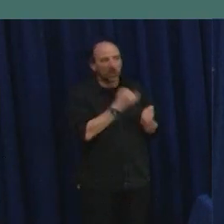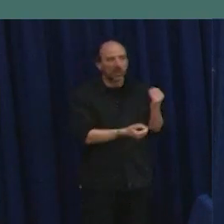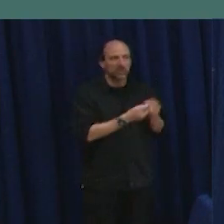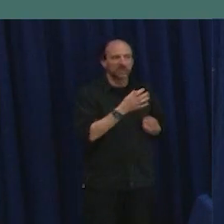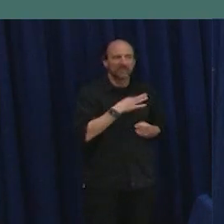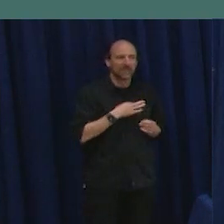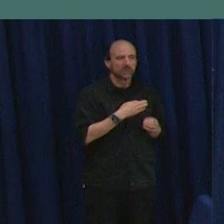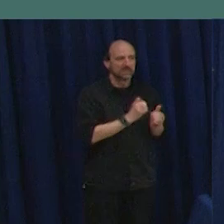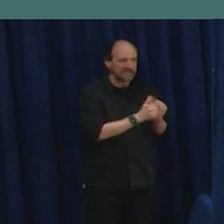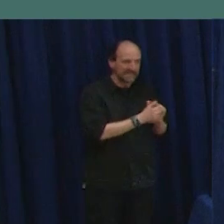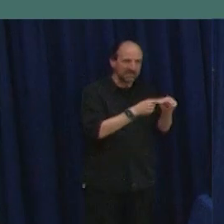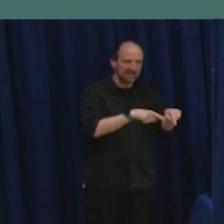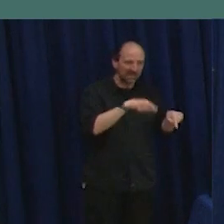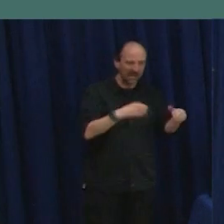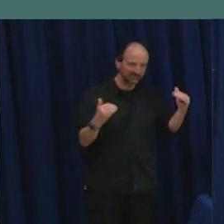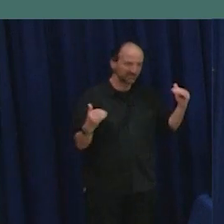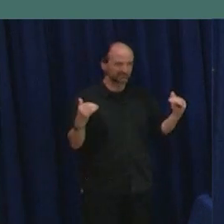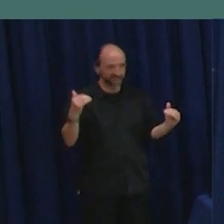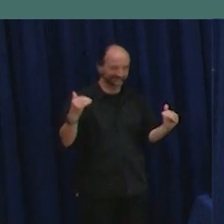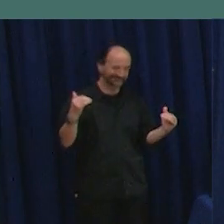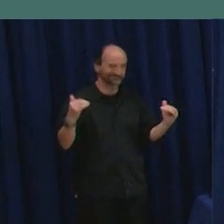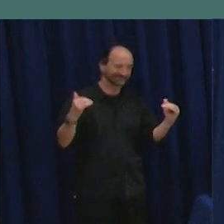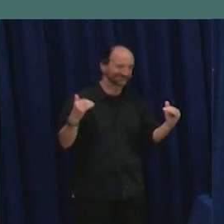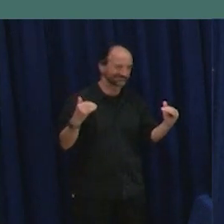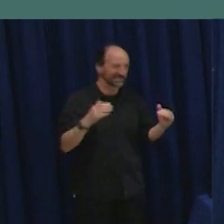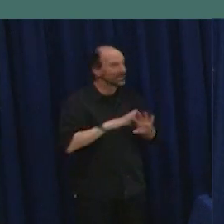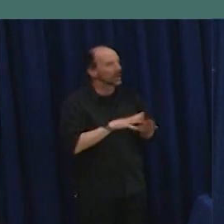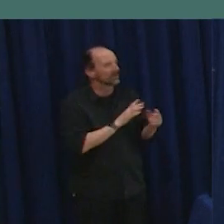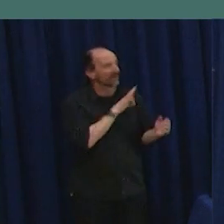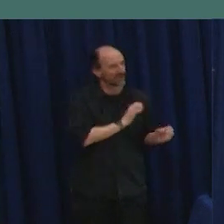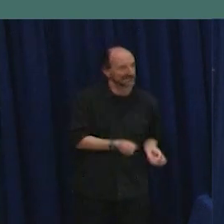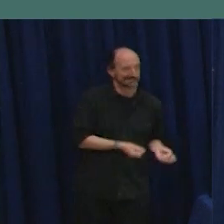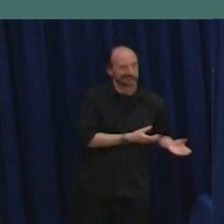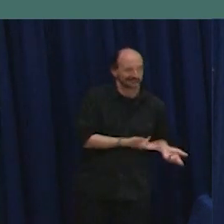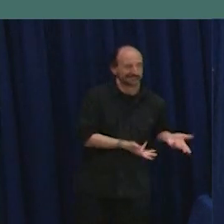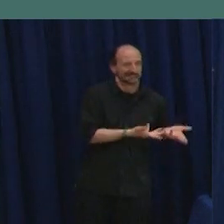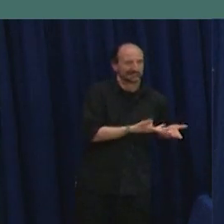we're just trying to level the playing field a bit, so for ADHD what does that mean? Don't make